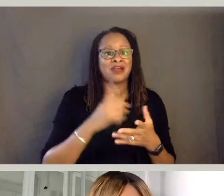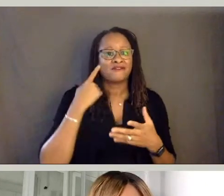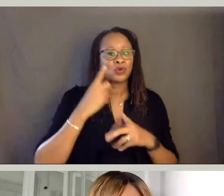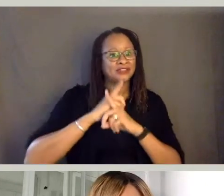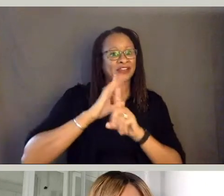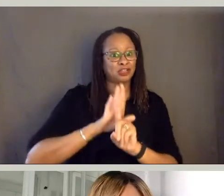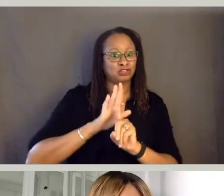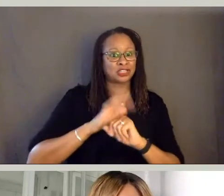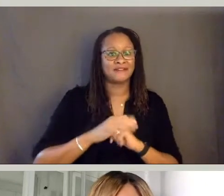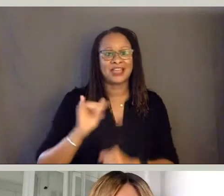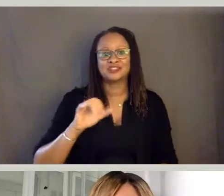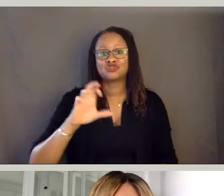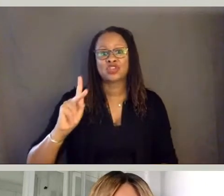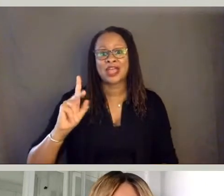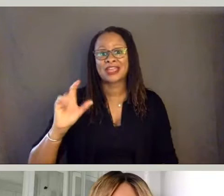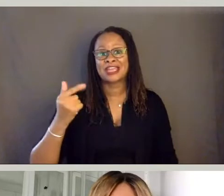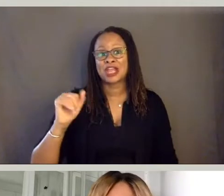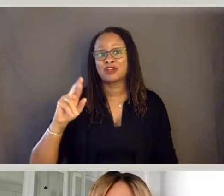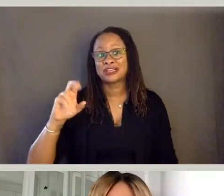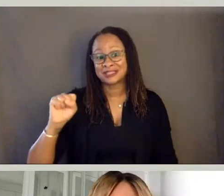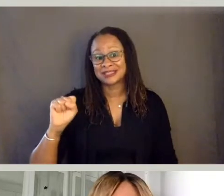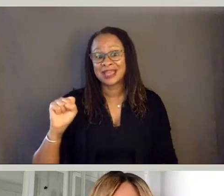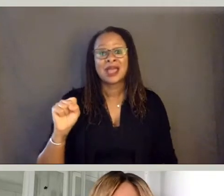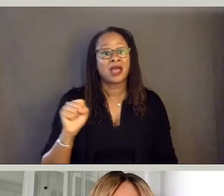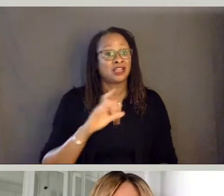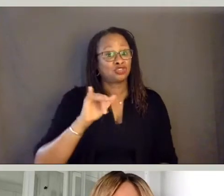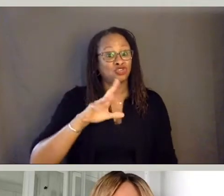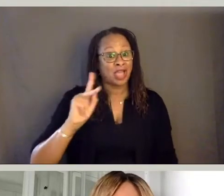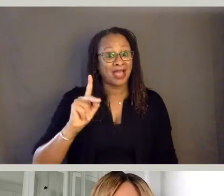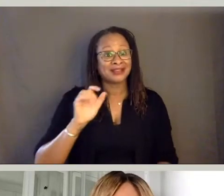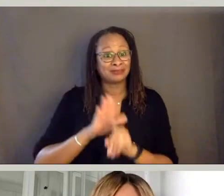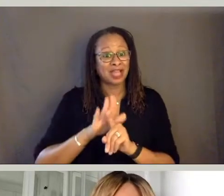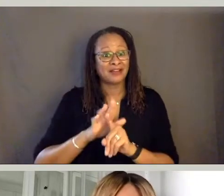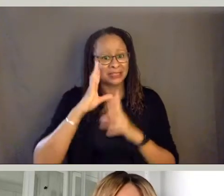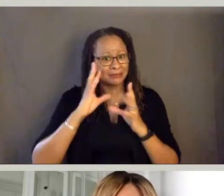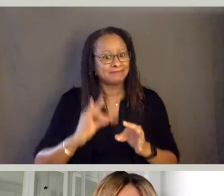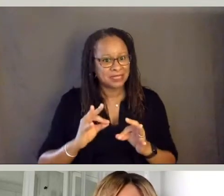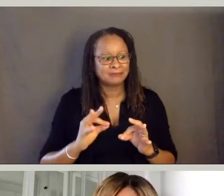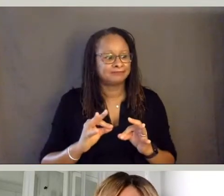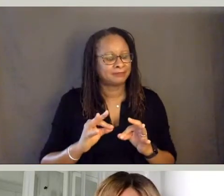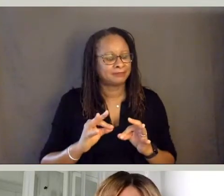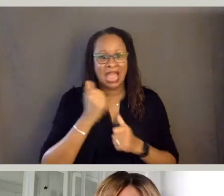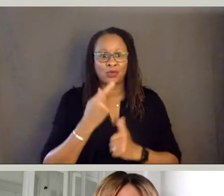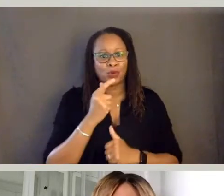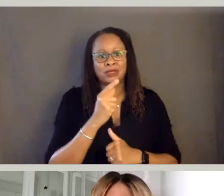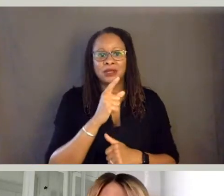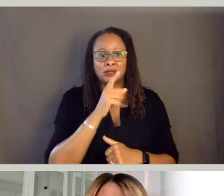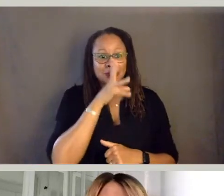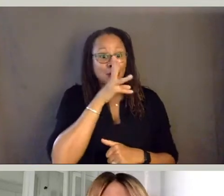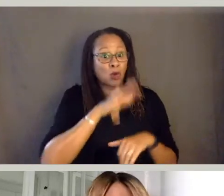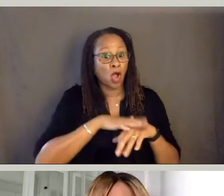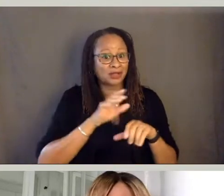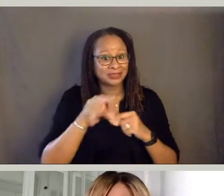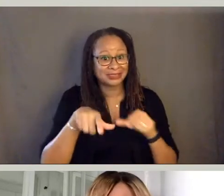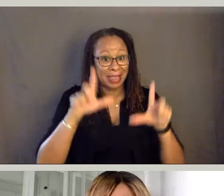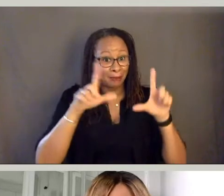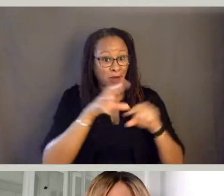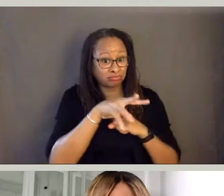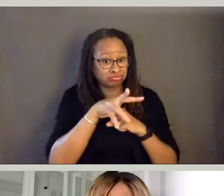Jacque was committed to making sure that like everyone who spoke on camera, that we paid them something. And the budged for "Free Cece!"